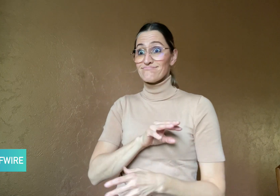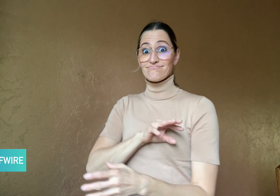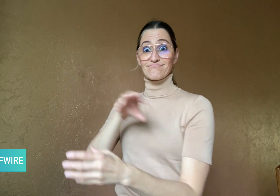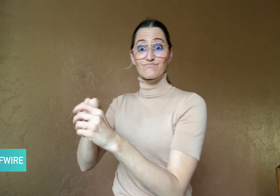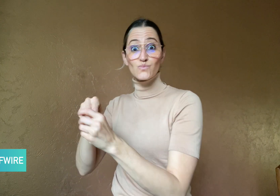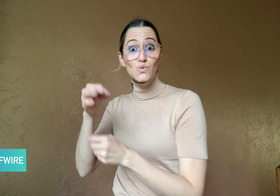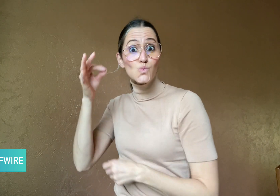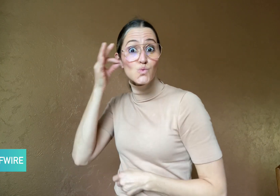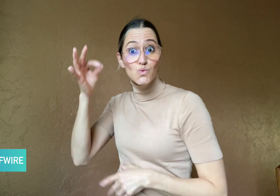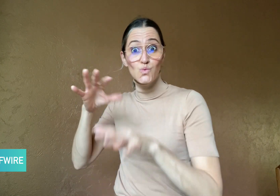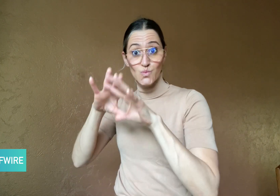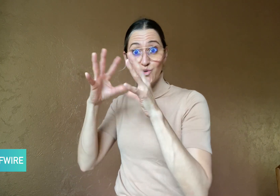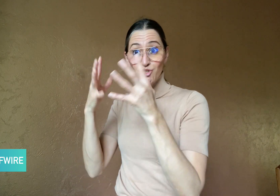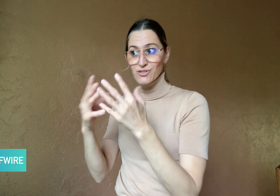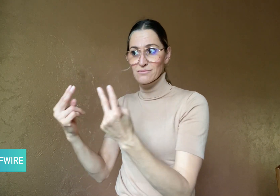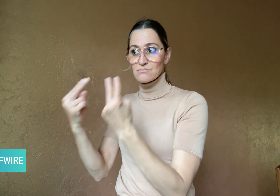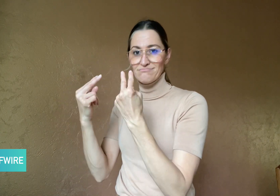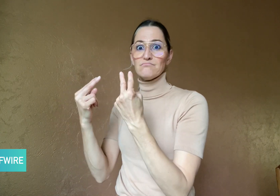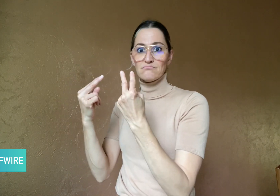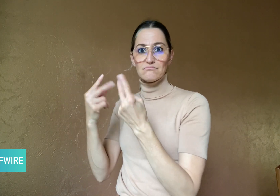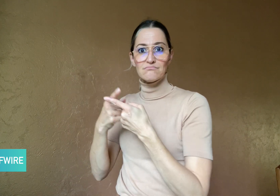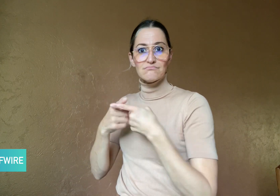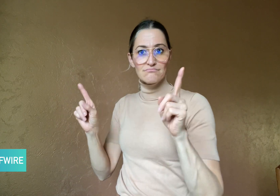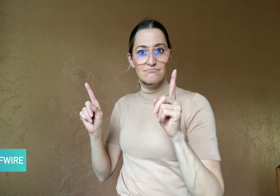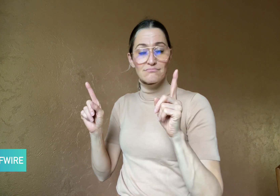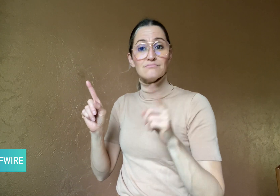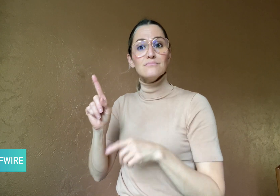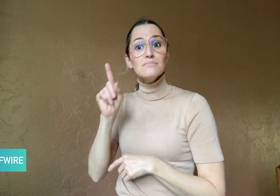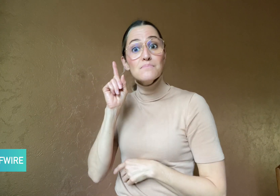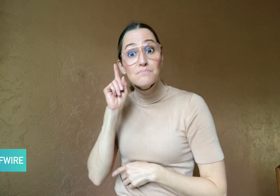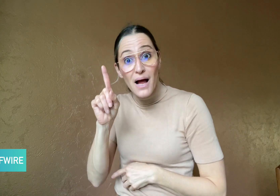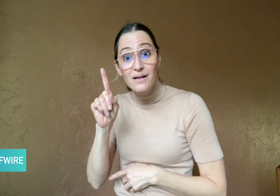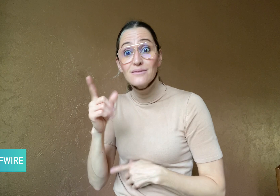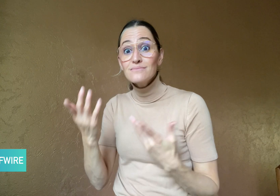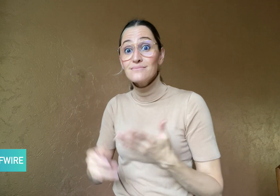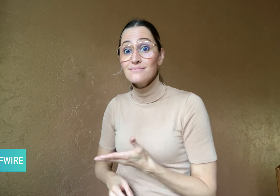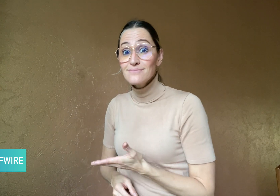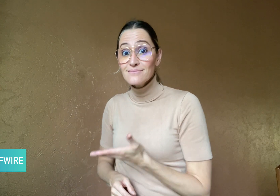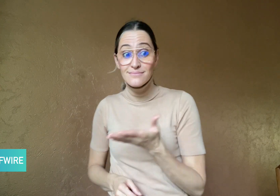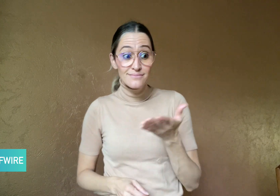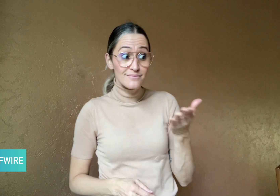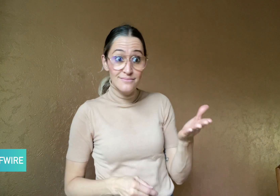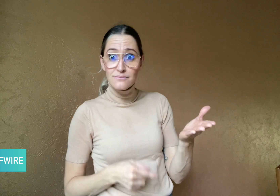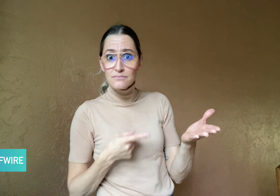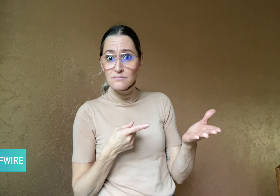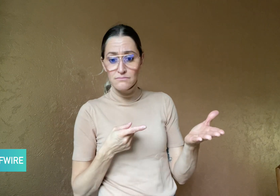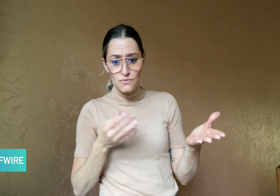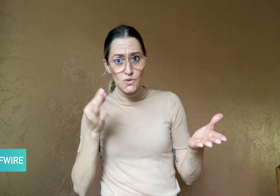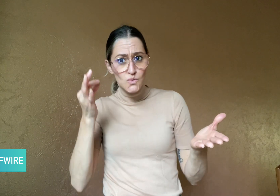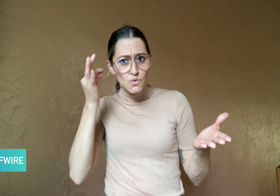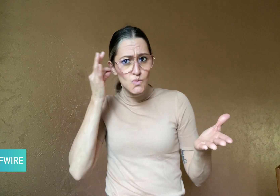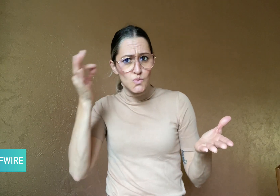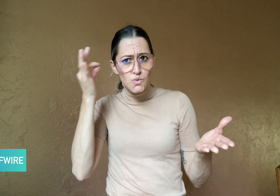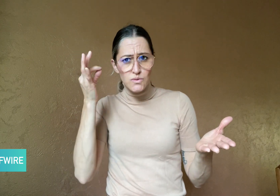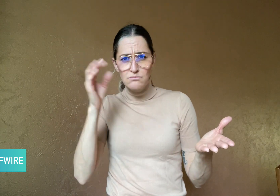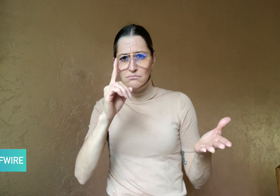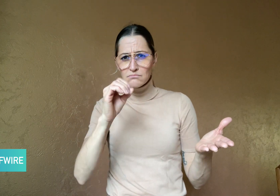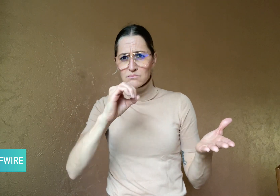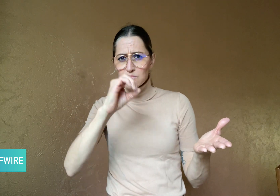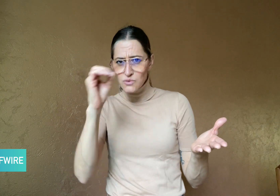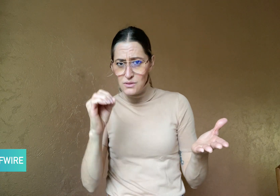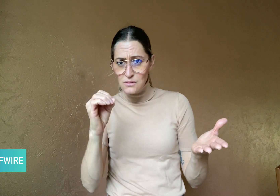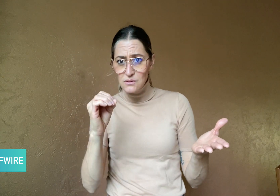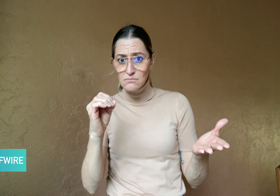they are hearing, so they are not able to fully fit